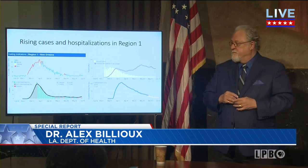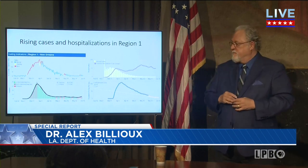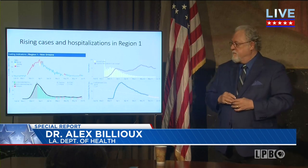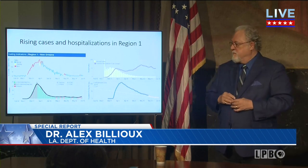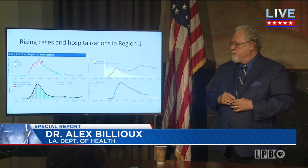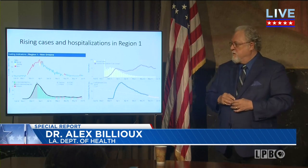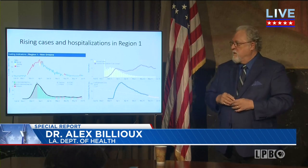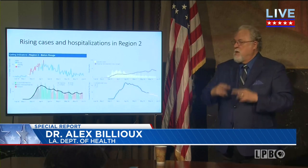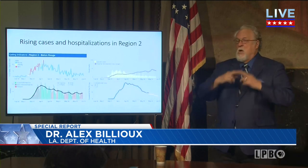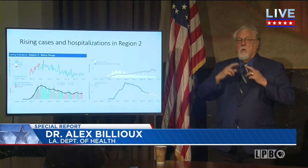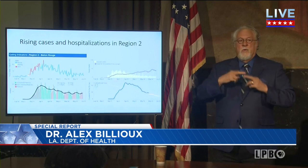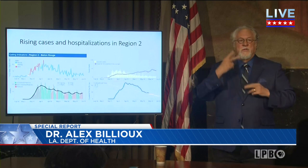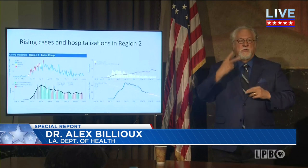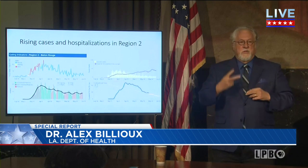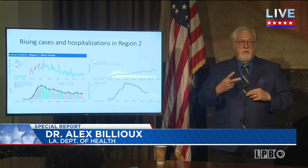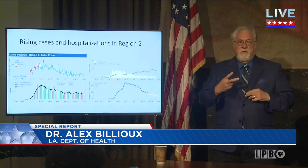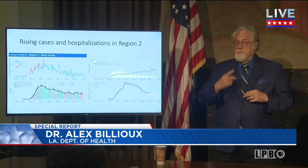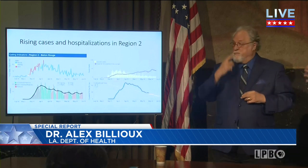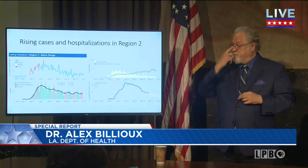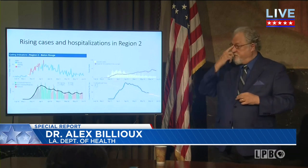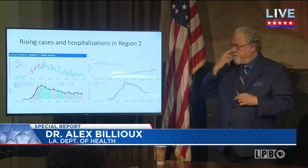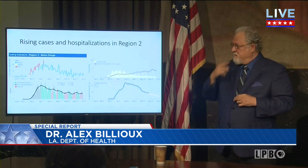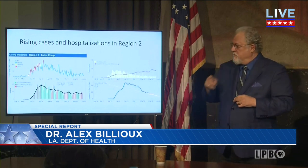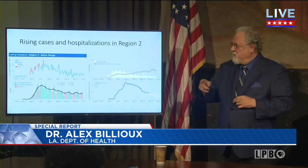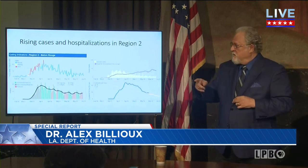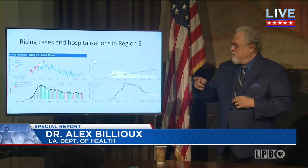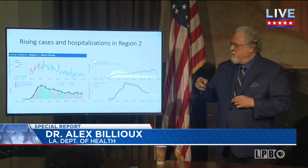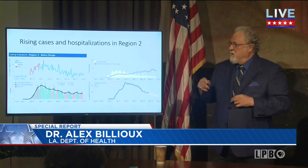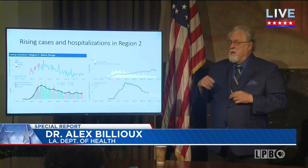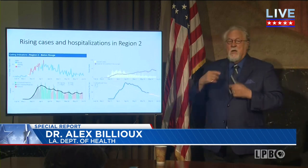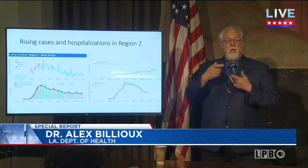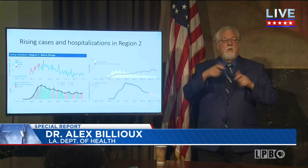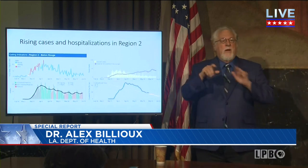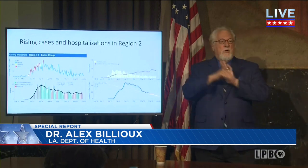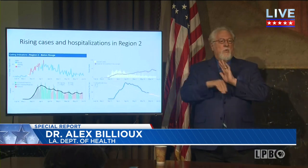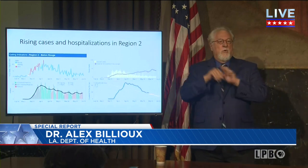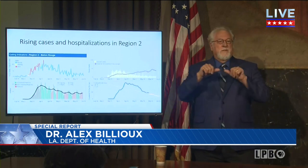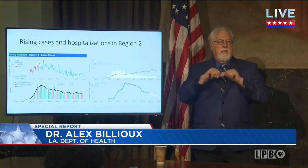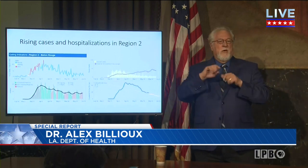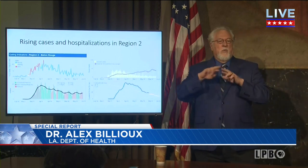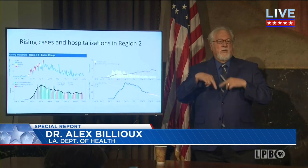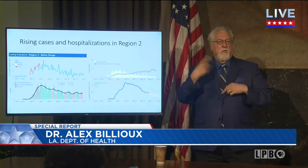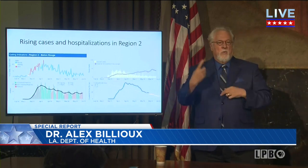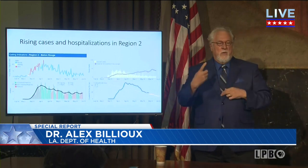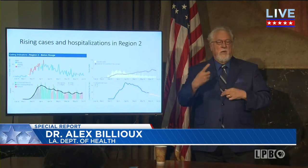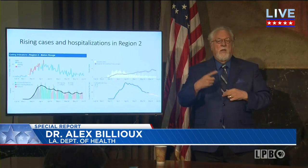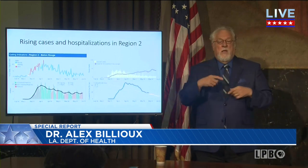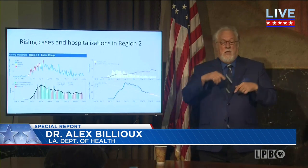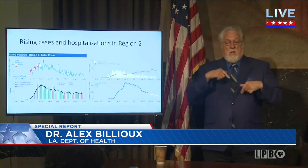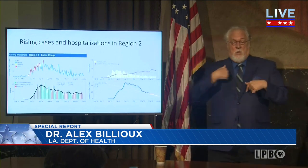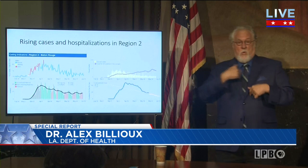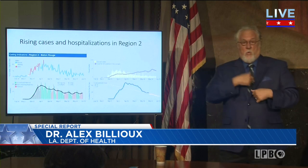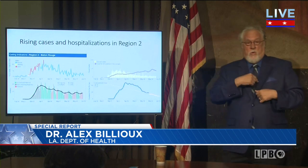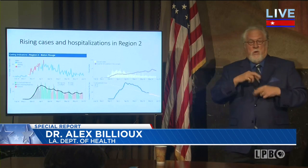VERY END OF THAT TREND. IS THAT THE BEGINNING OF A NEW TREND WE'LL BE TALKING ABOUT GOING FORWARD.